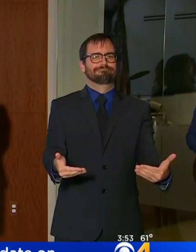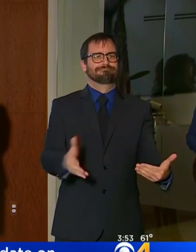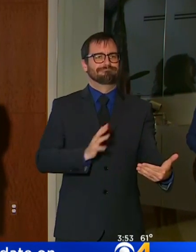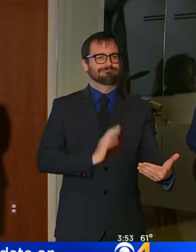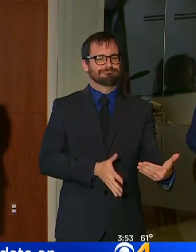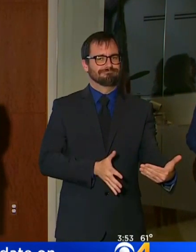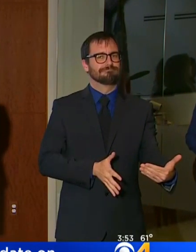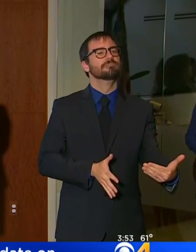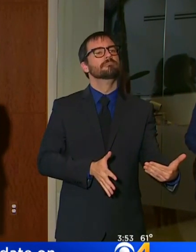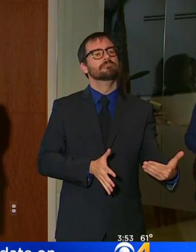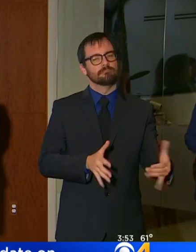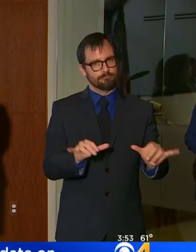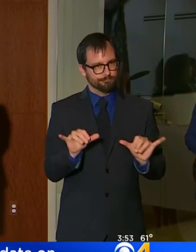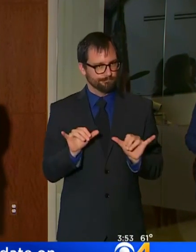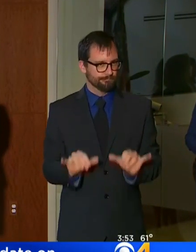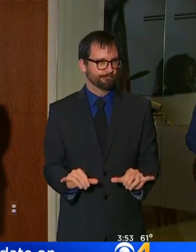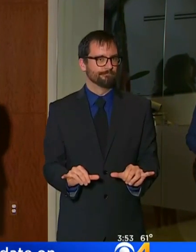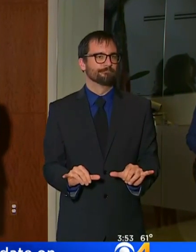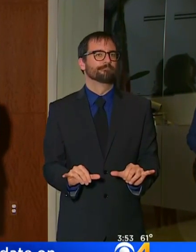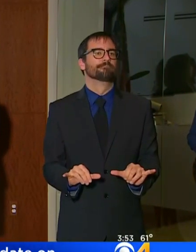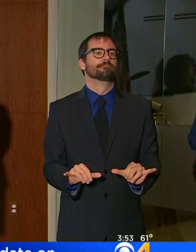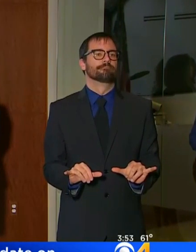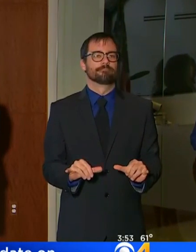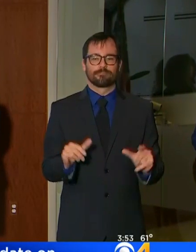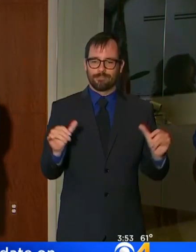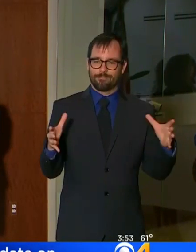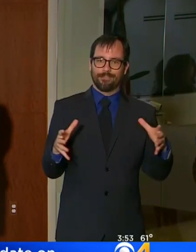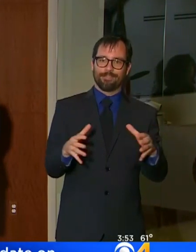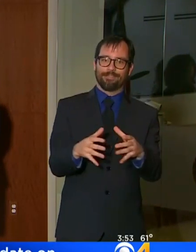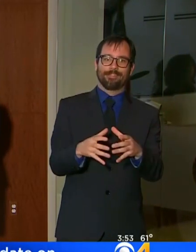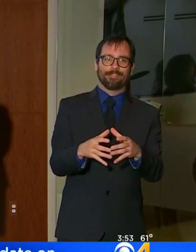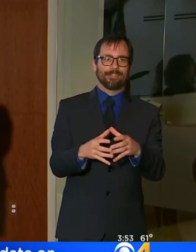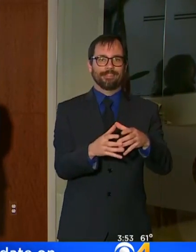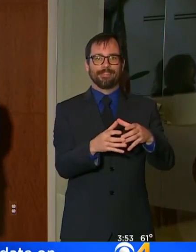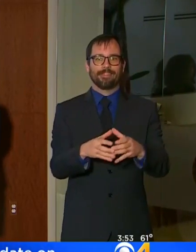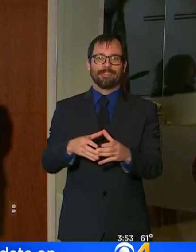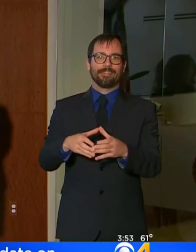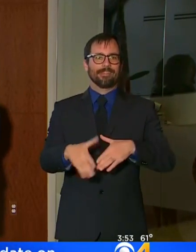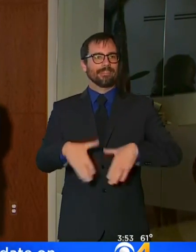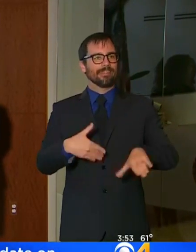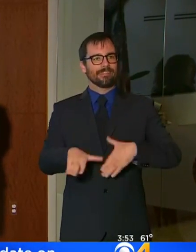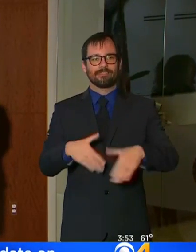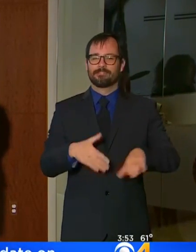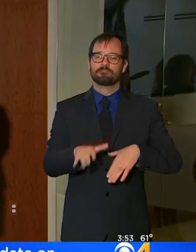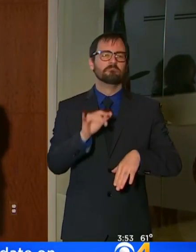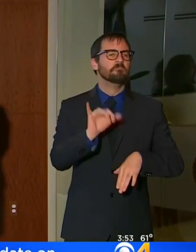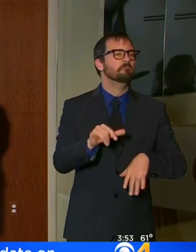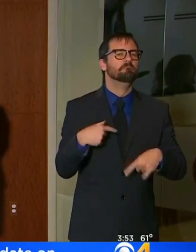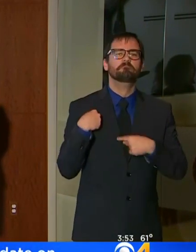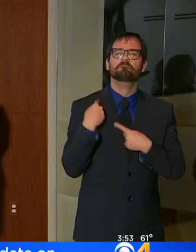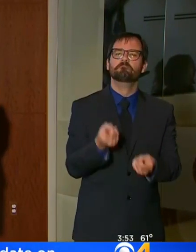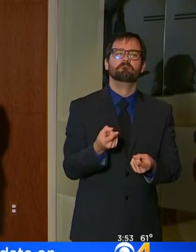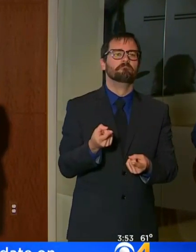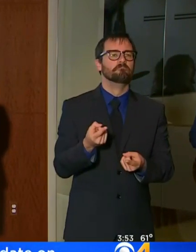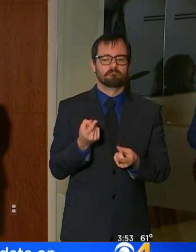PERSON SHOULD BE ABLE TO MAKE THAT TRIP. IF YOU NEED TO GO FOR A WALK, BY ALL MEANS, GO FOR A WALK.